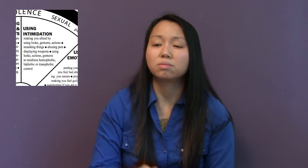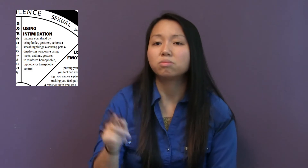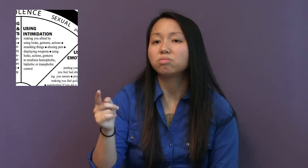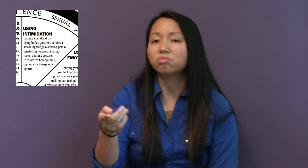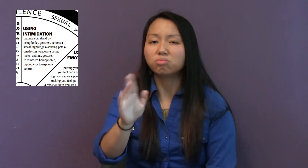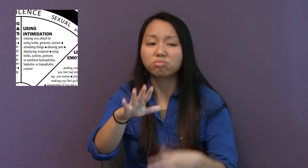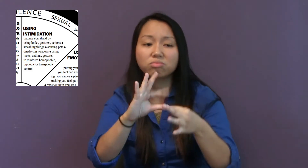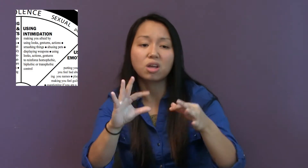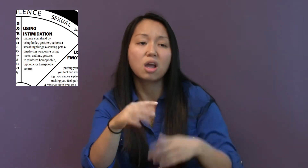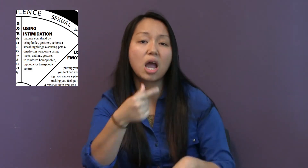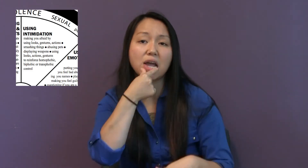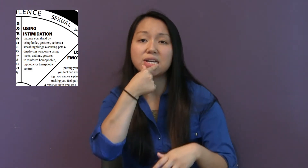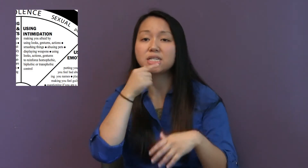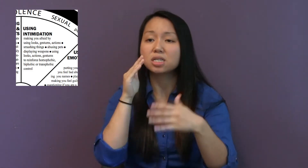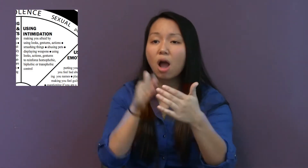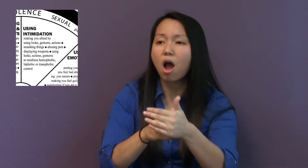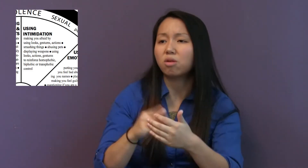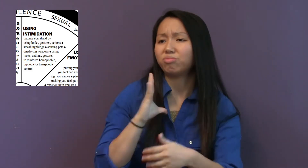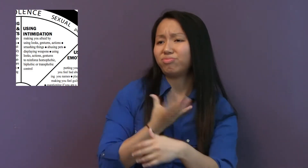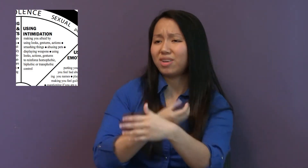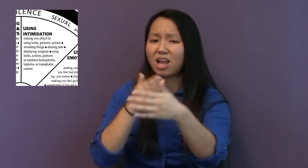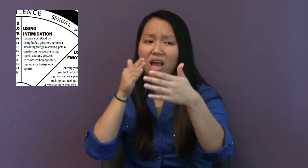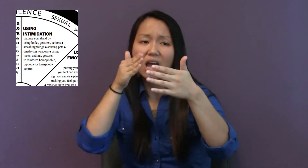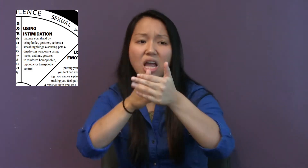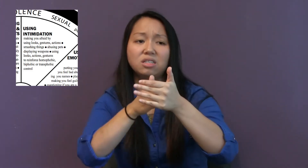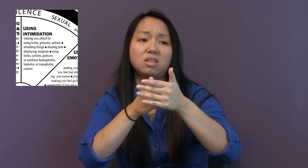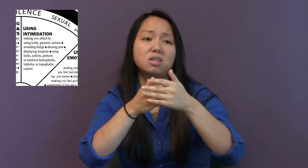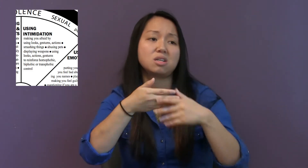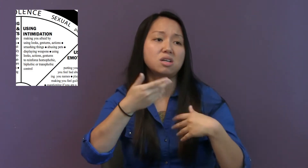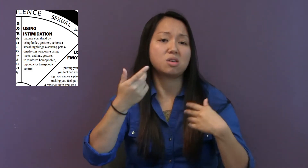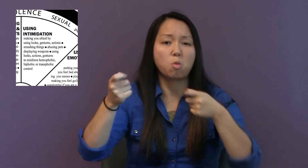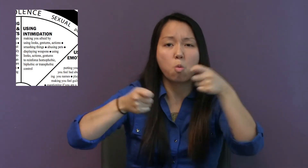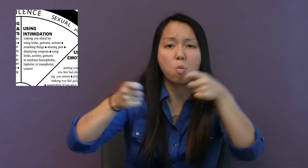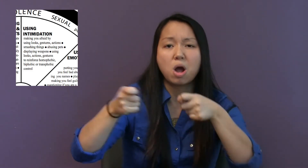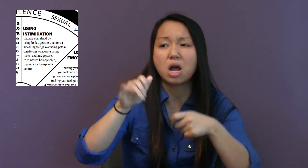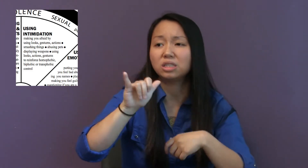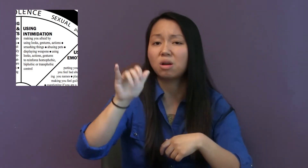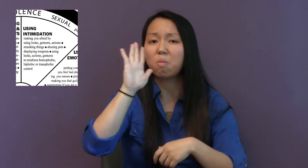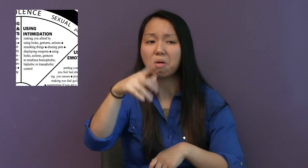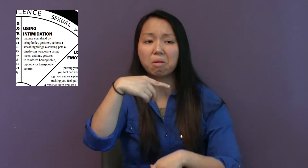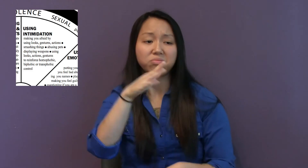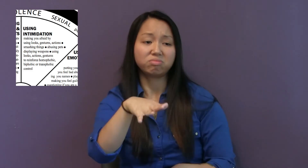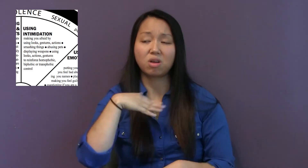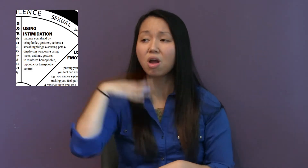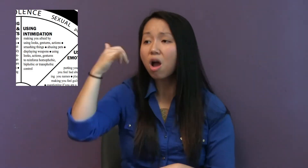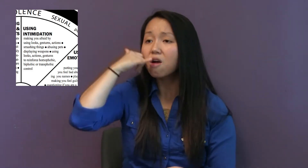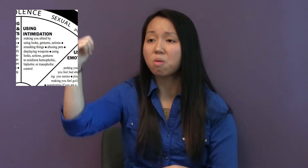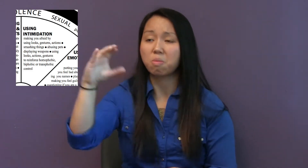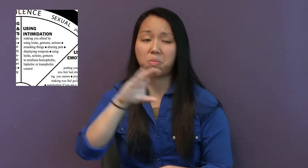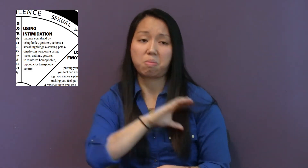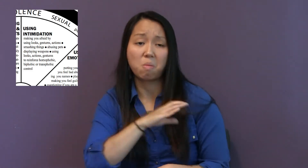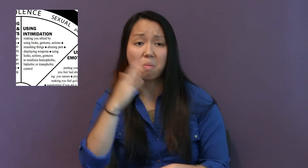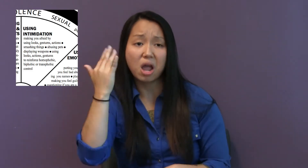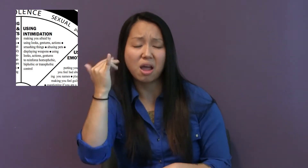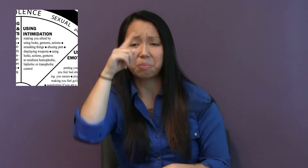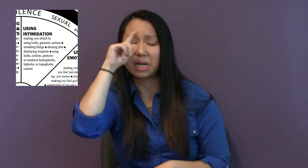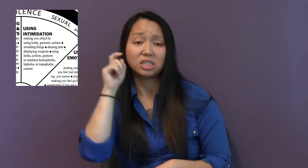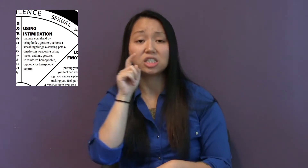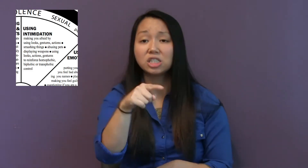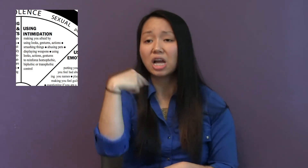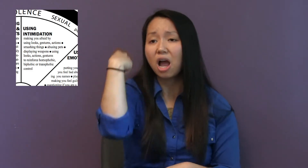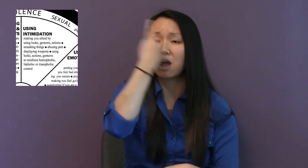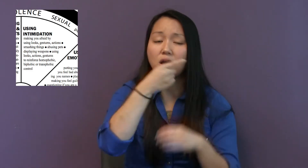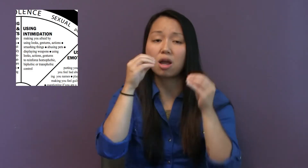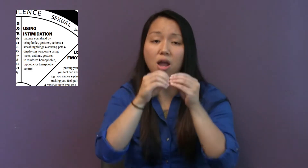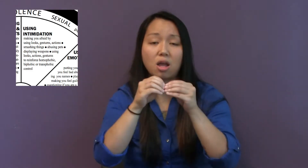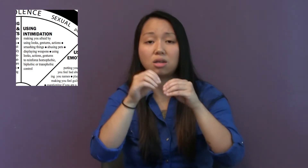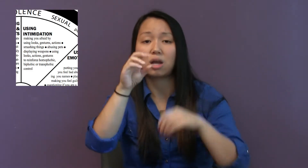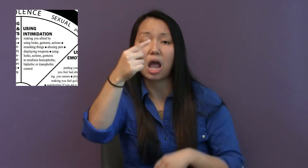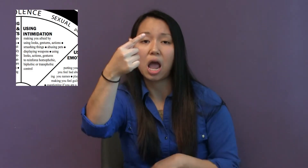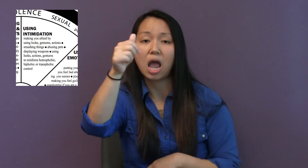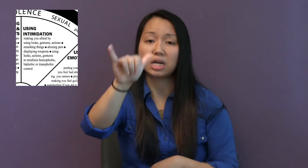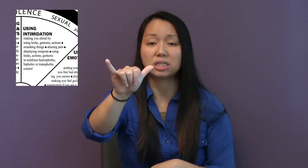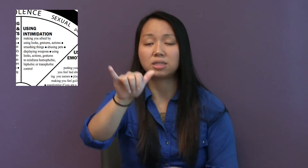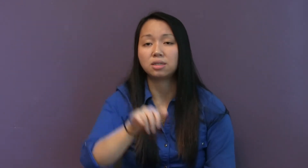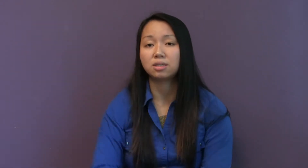and reinforcing homophobic/transphobic control like telling you that the police will arrest you instead of them because you “look more gay”.